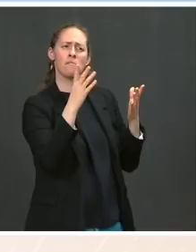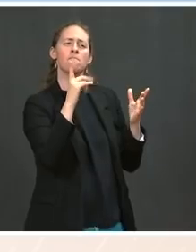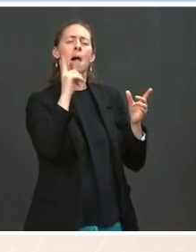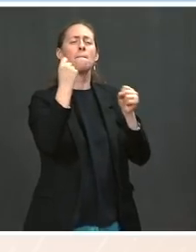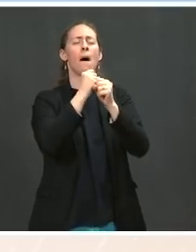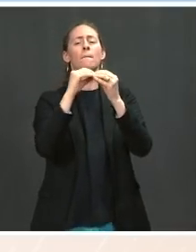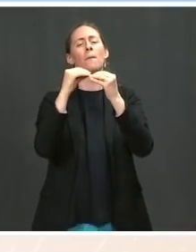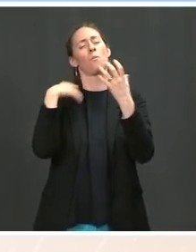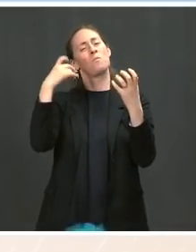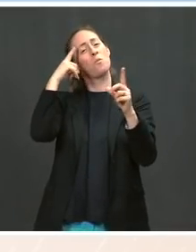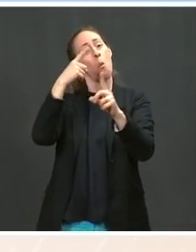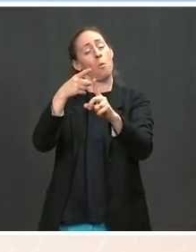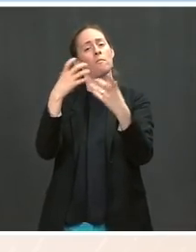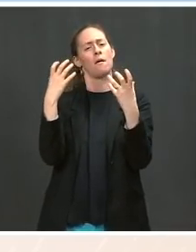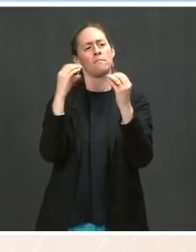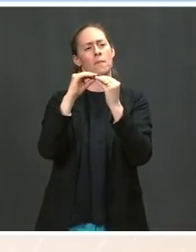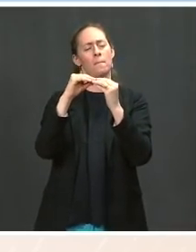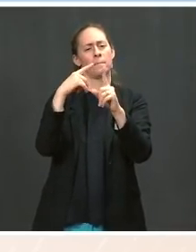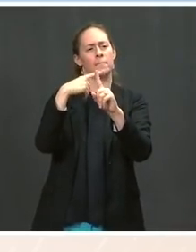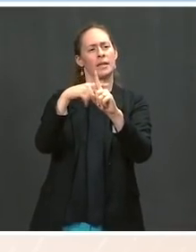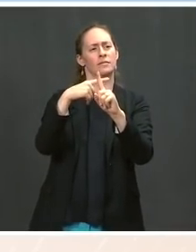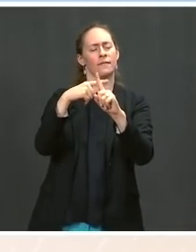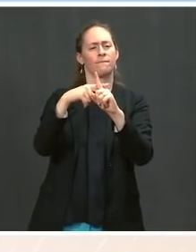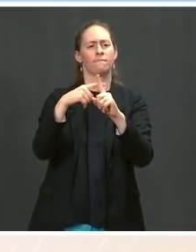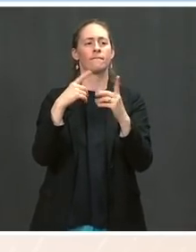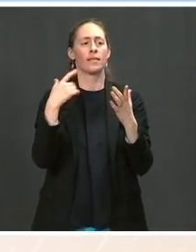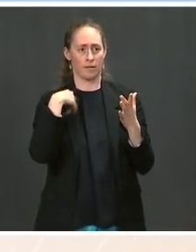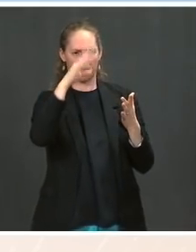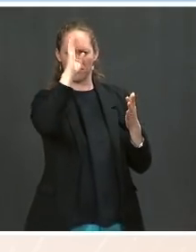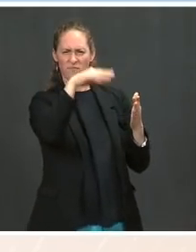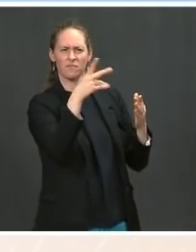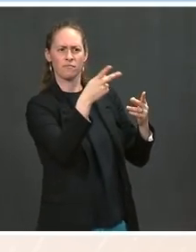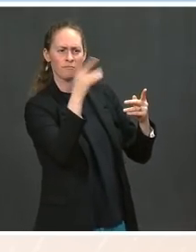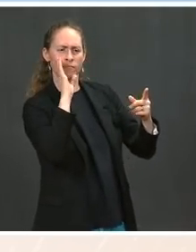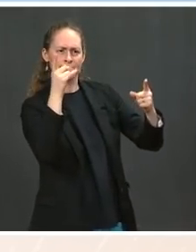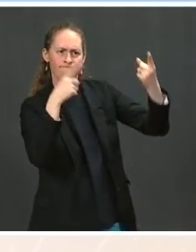We -- our understanding is they plan to attend. The Press: Tomorrow. Ms. Psaki: Tomorrow. We are --